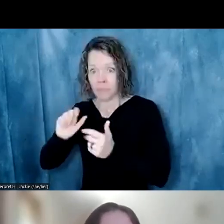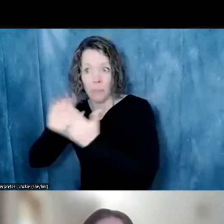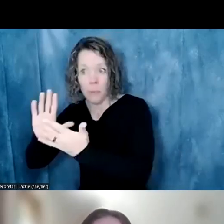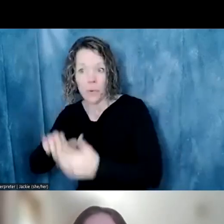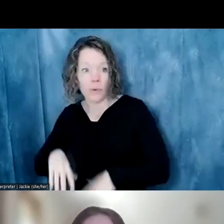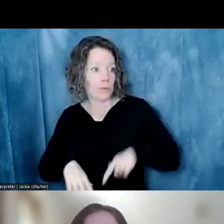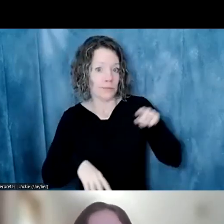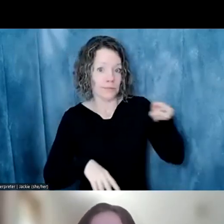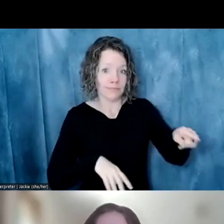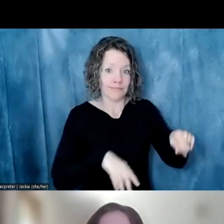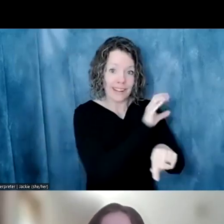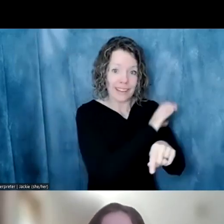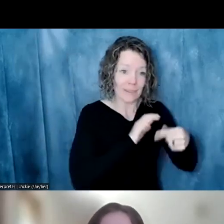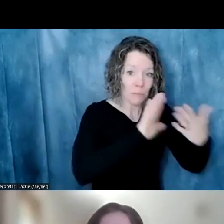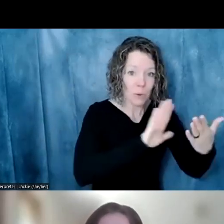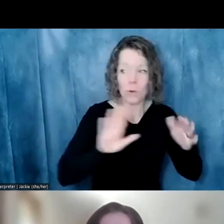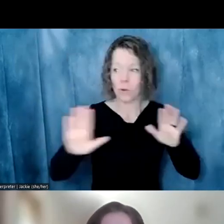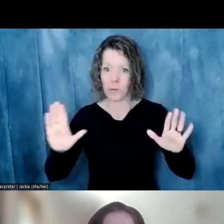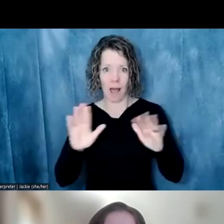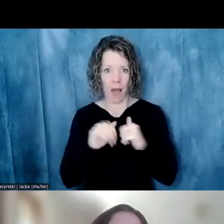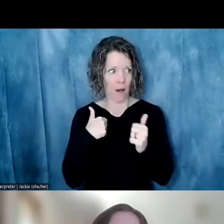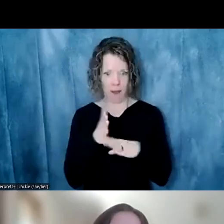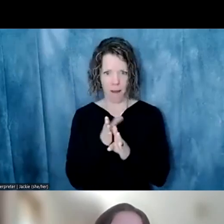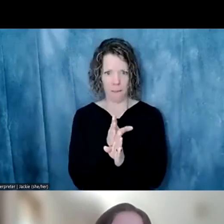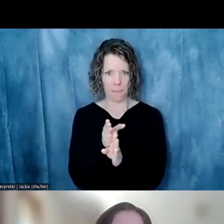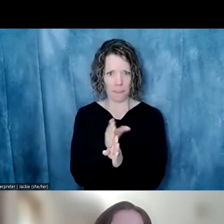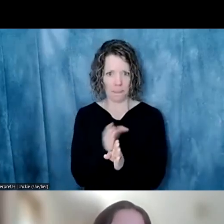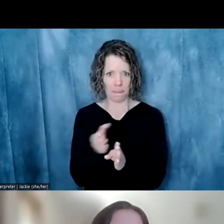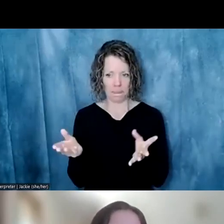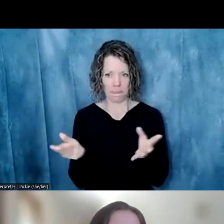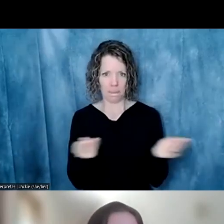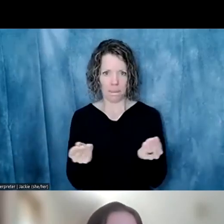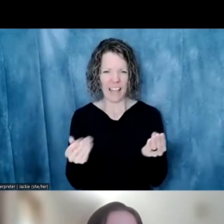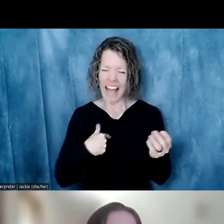For me, I still kind of think that it's that tension in peer support roles that define its